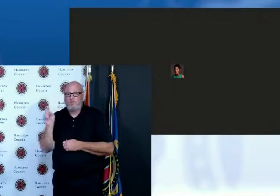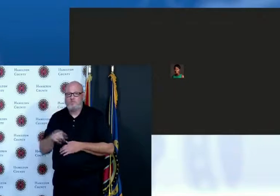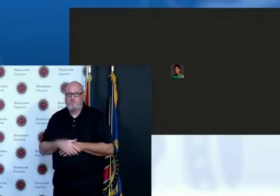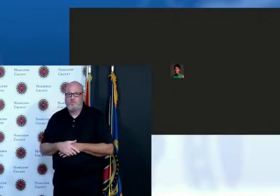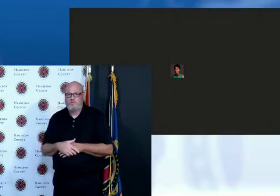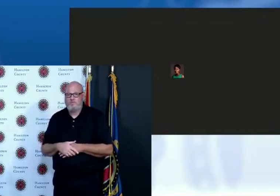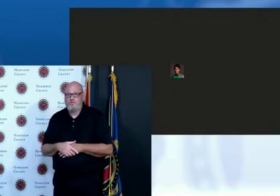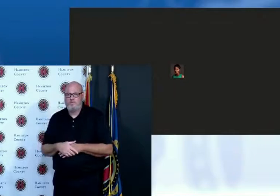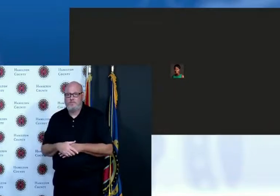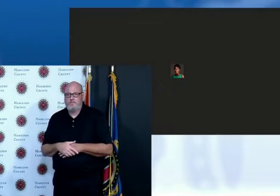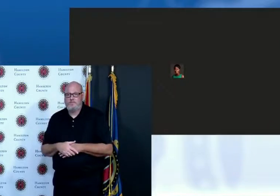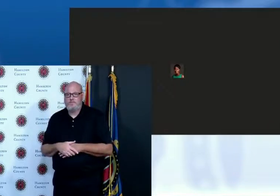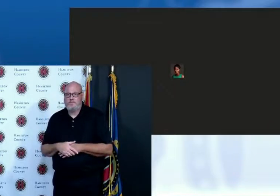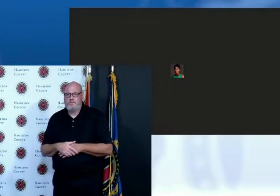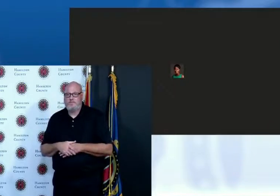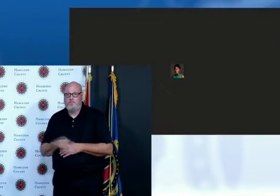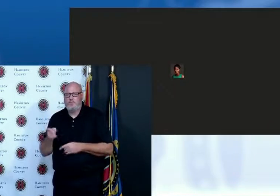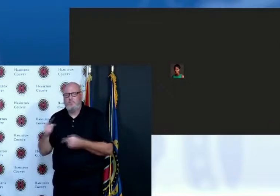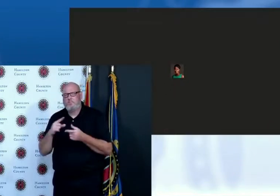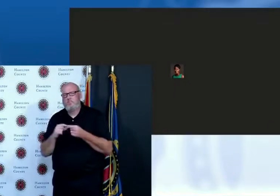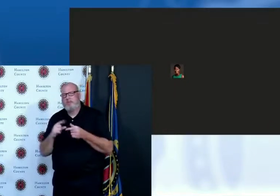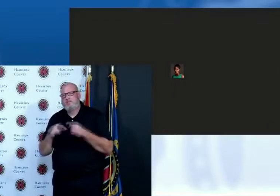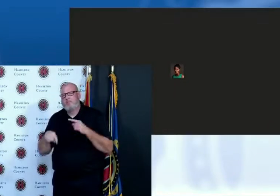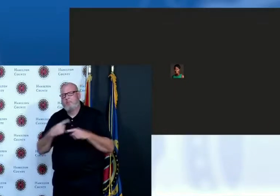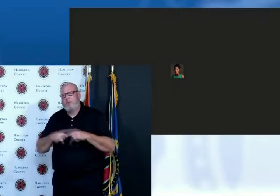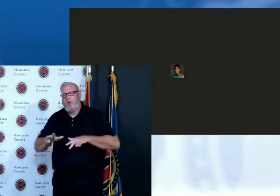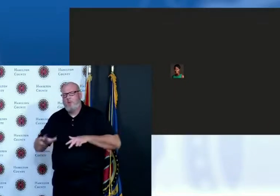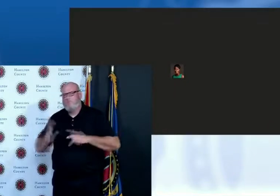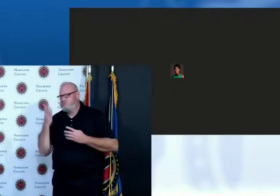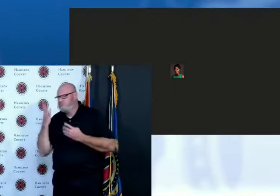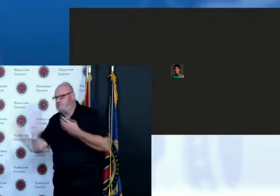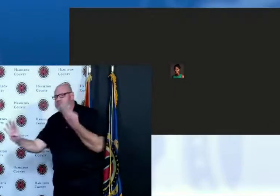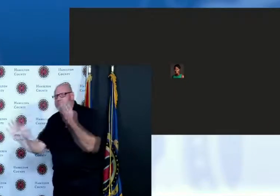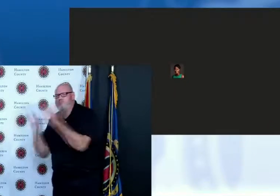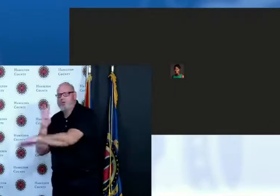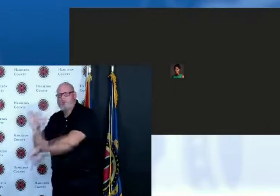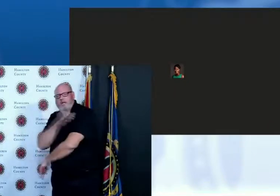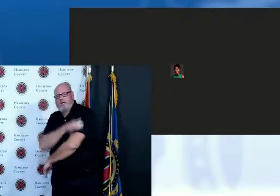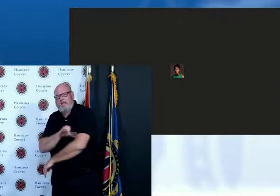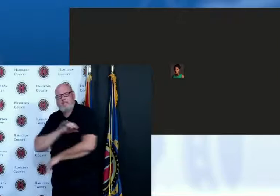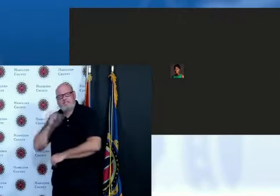these walk on walk in clinics and how 10 days ago you guys weren't able to do that was the first